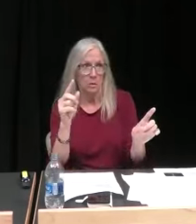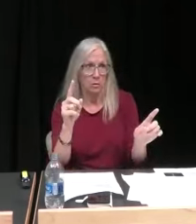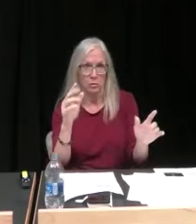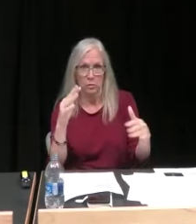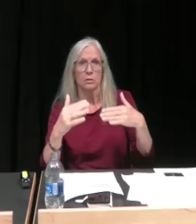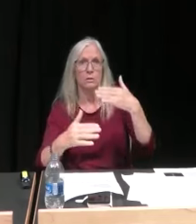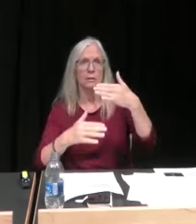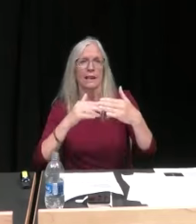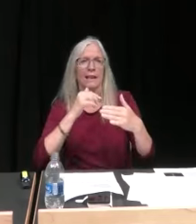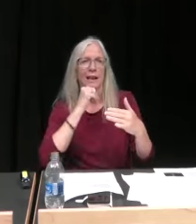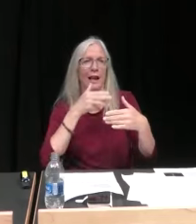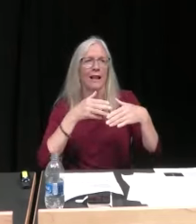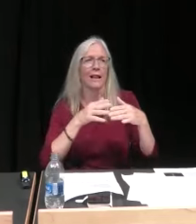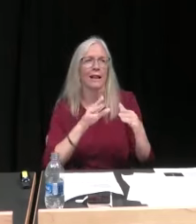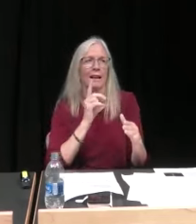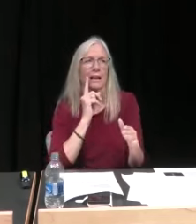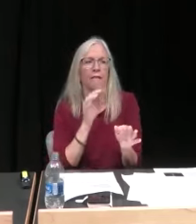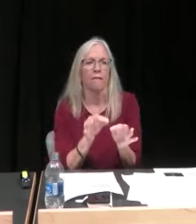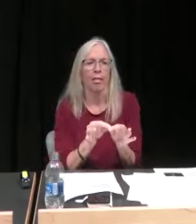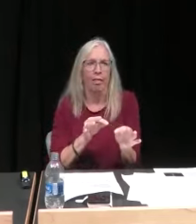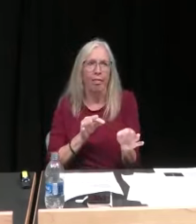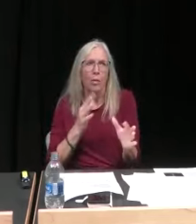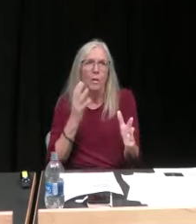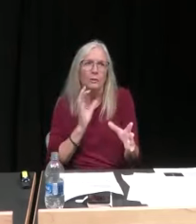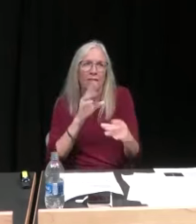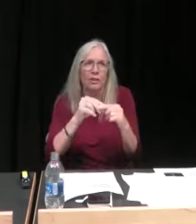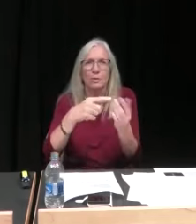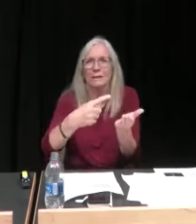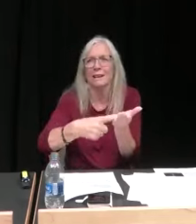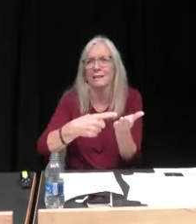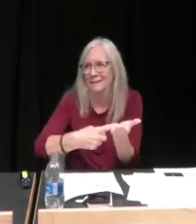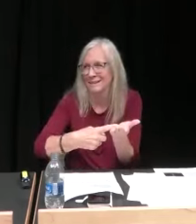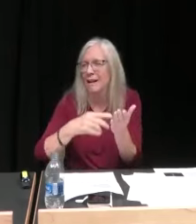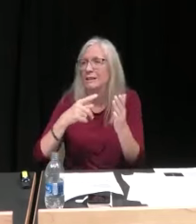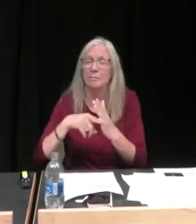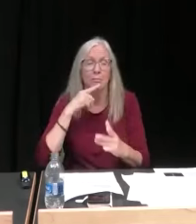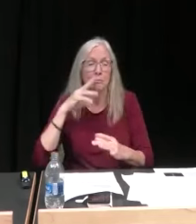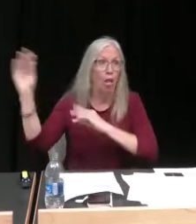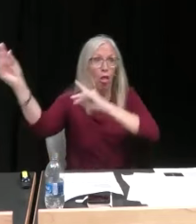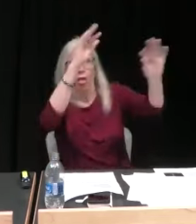an interpreter like don't assume that just because there there's an interpreter um that